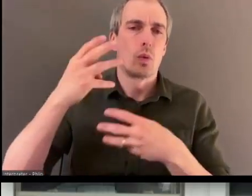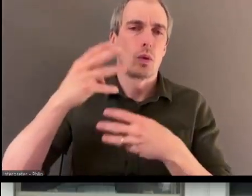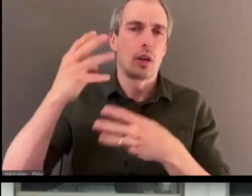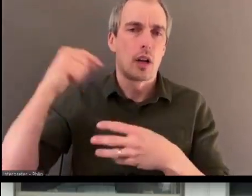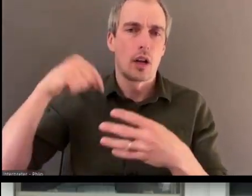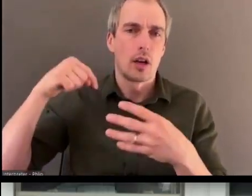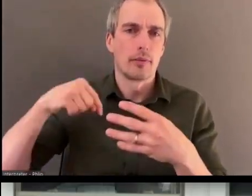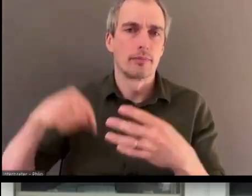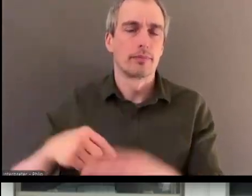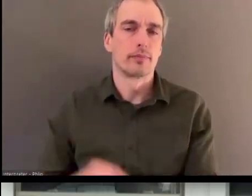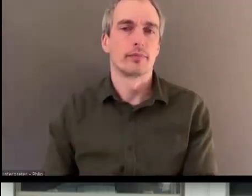Scroll up, right down.